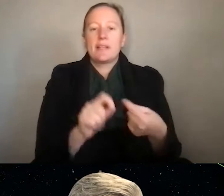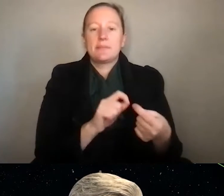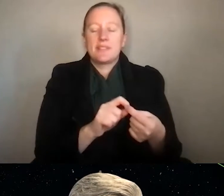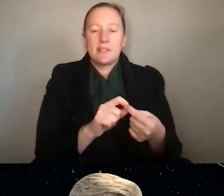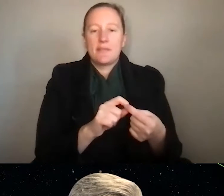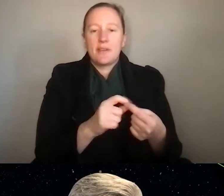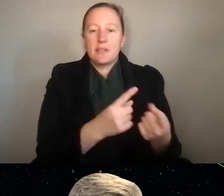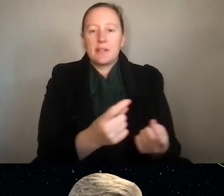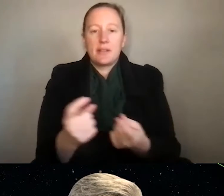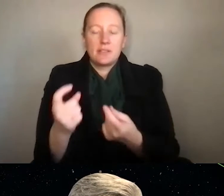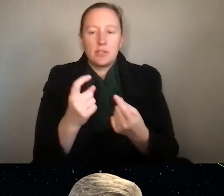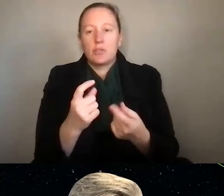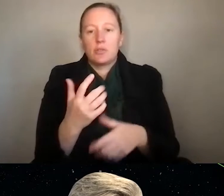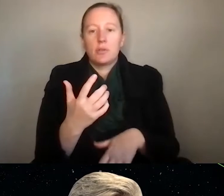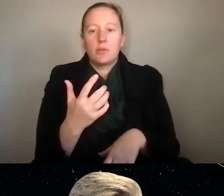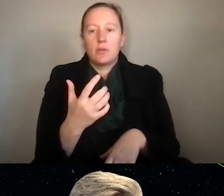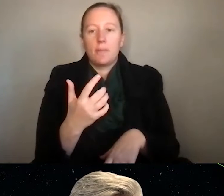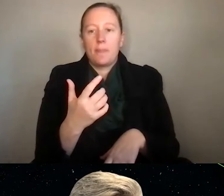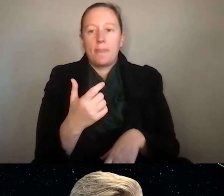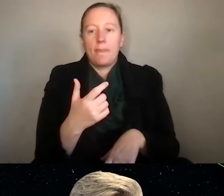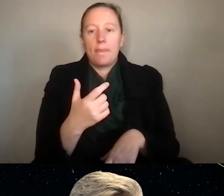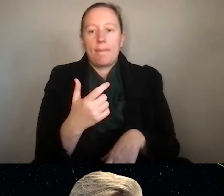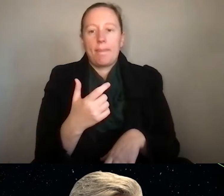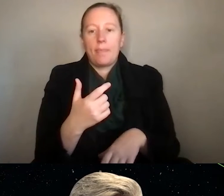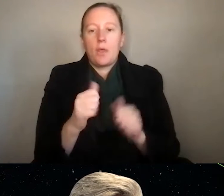is coming next with the deadline.